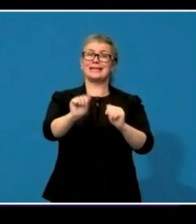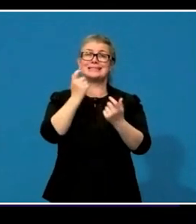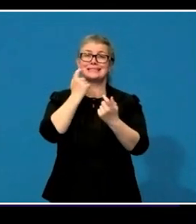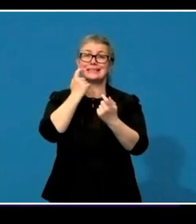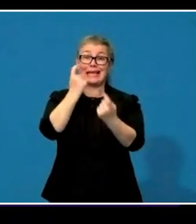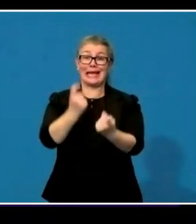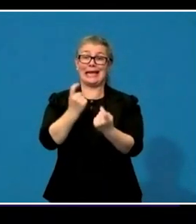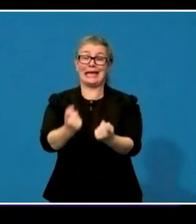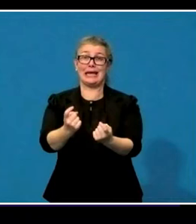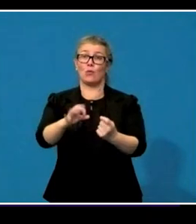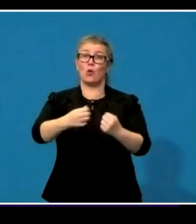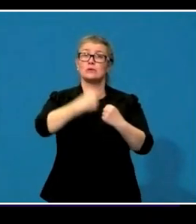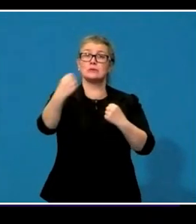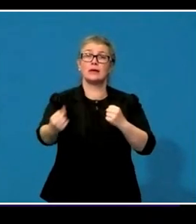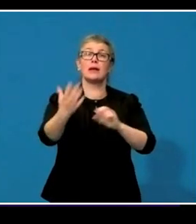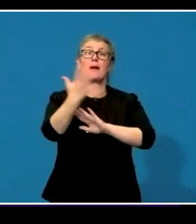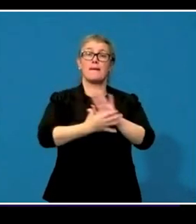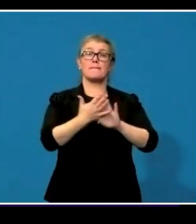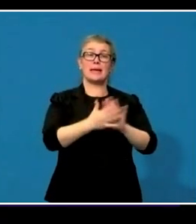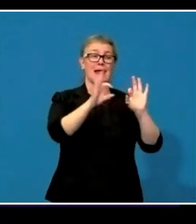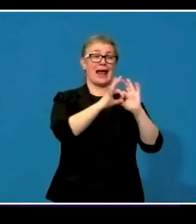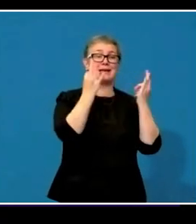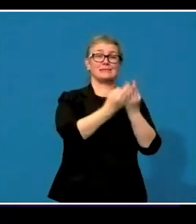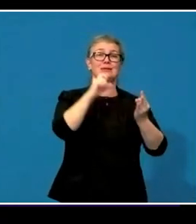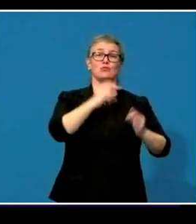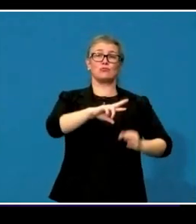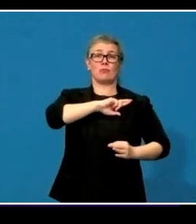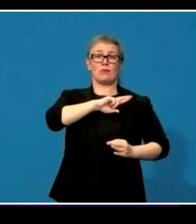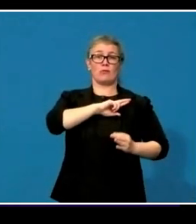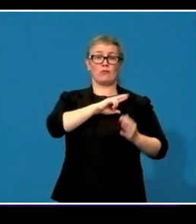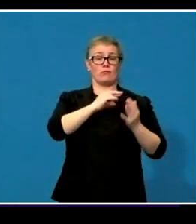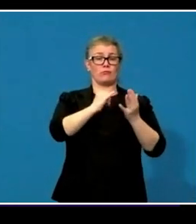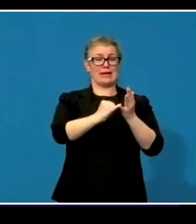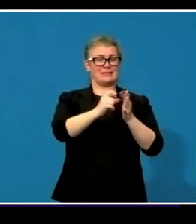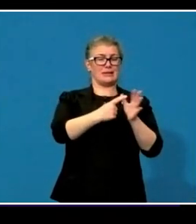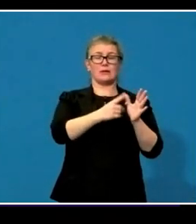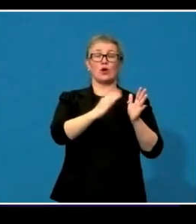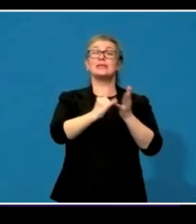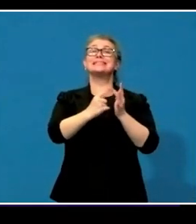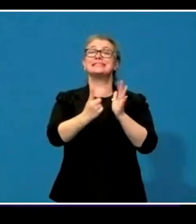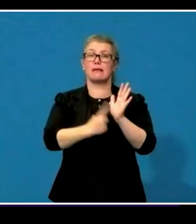that the agency would be responsible for SDA or SIL. So for supported independent living.